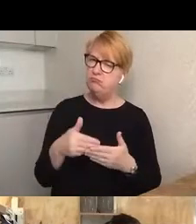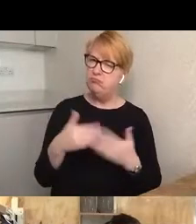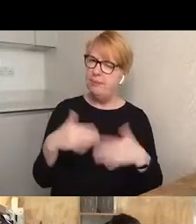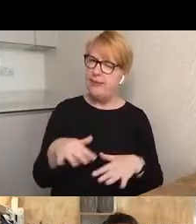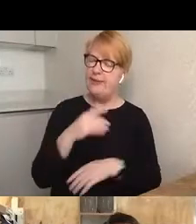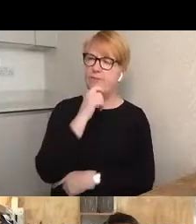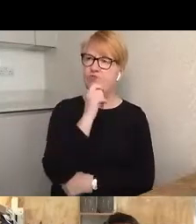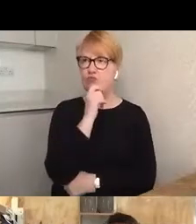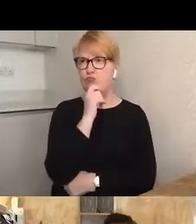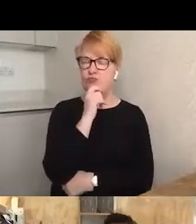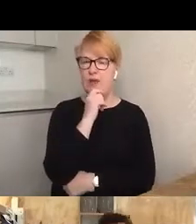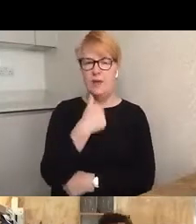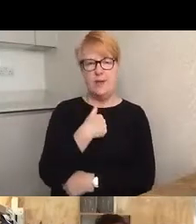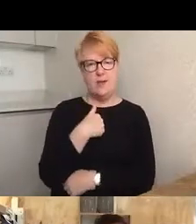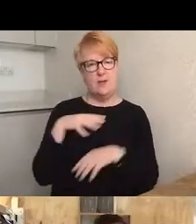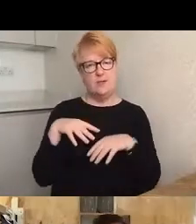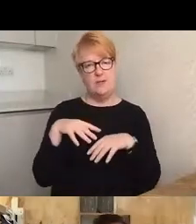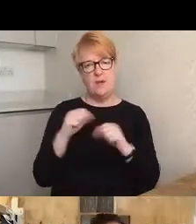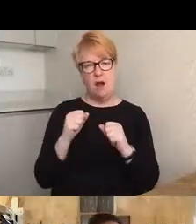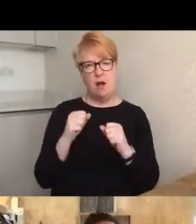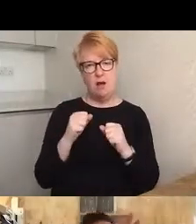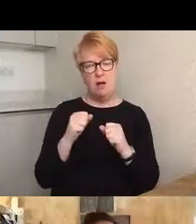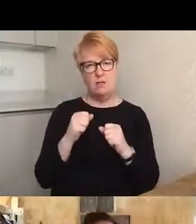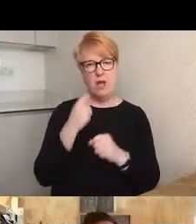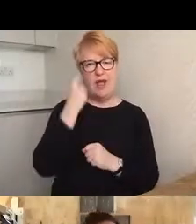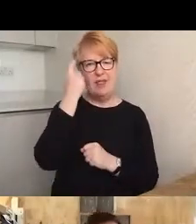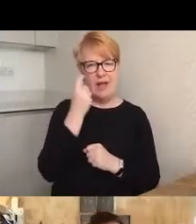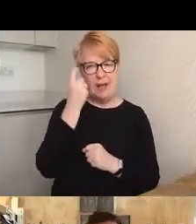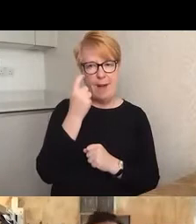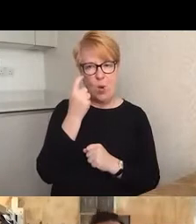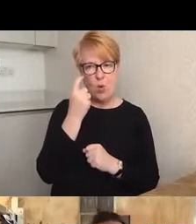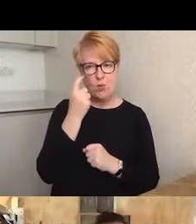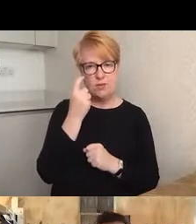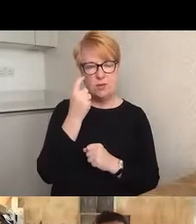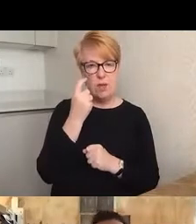my starting point has been, has been to think about this pivot between making art for a